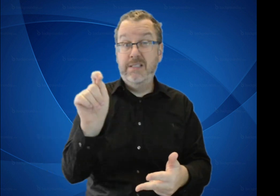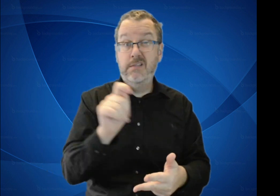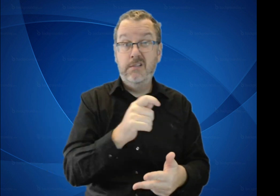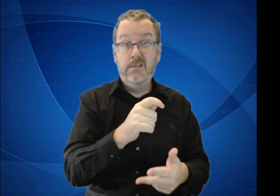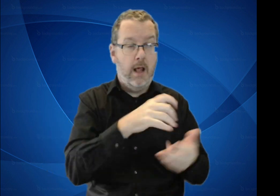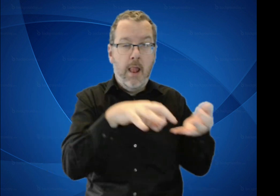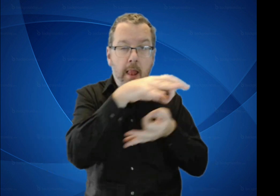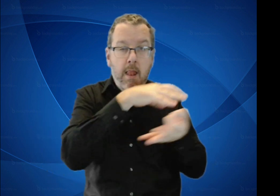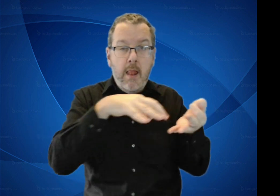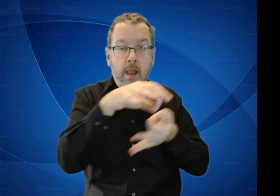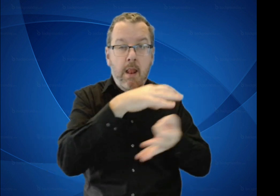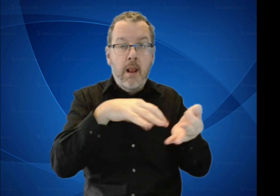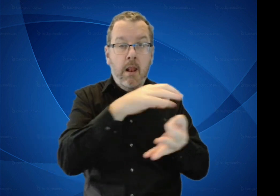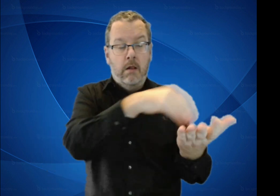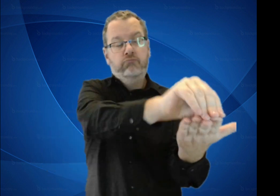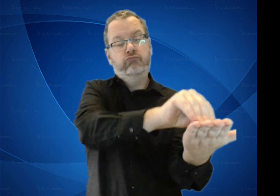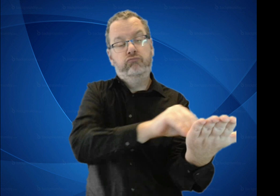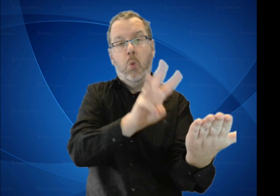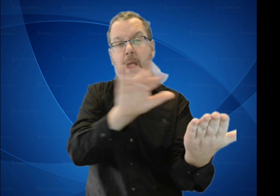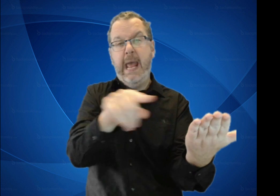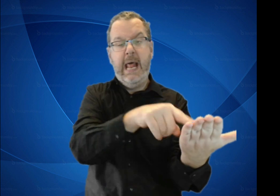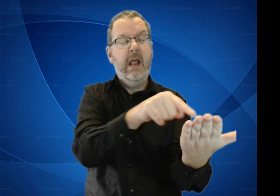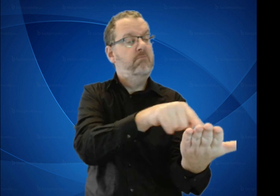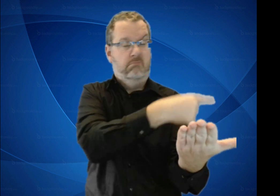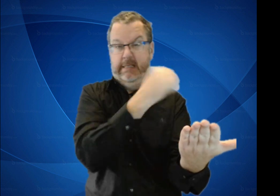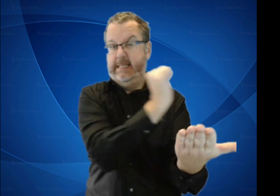manipulated into assenting to a will;